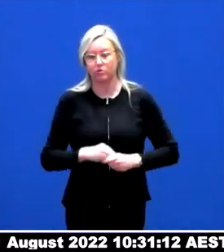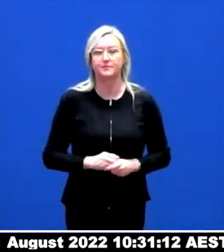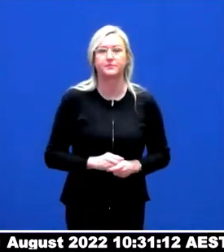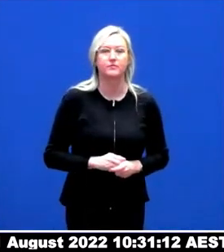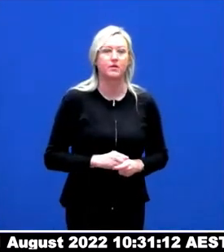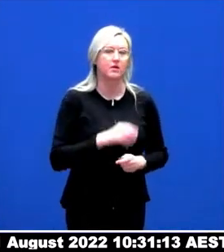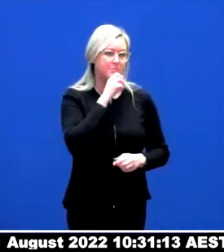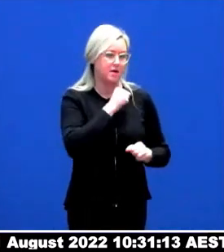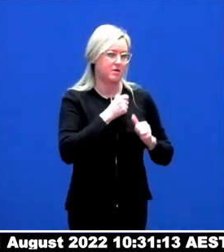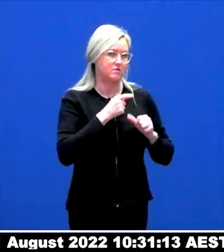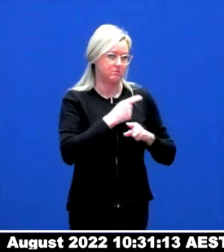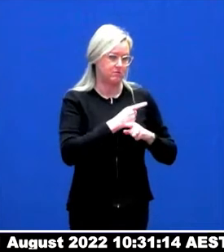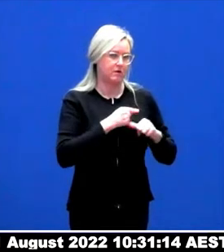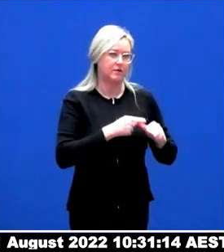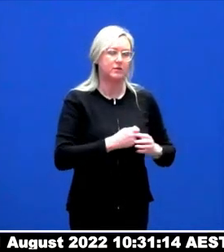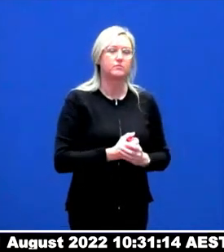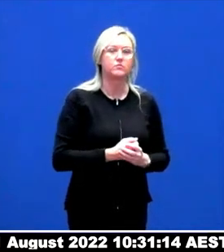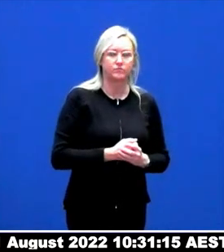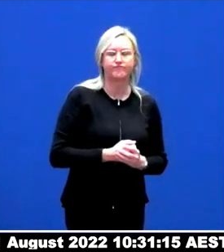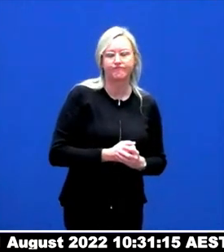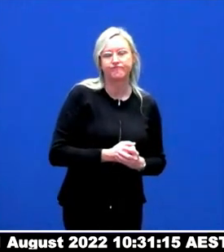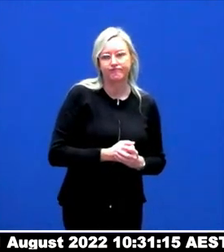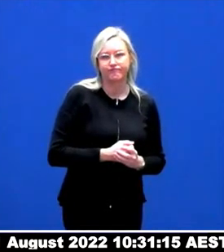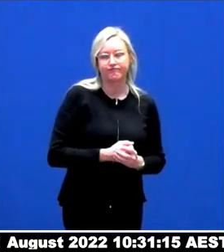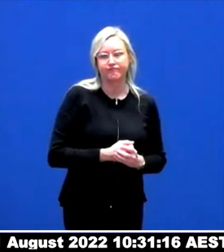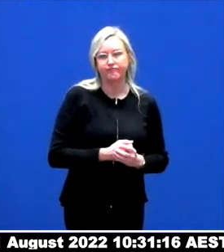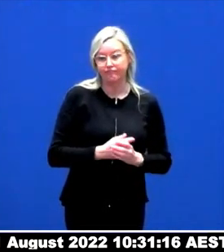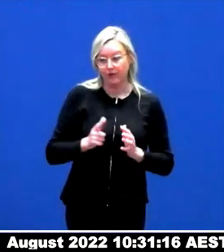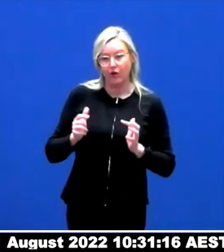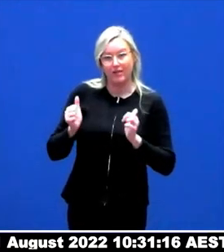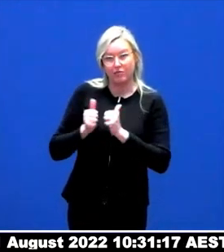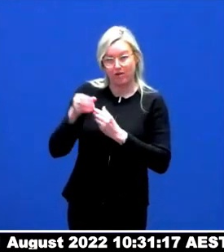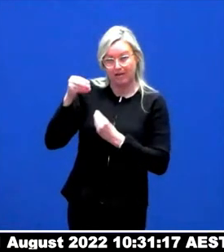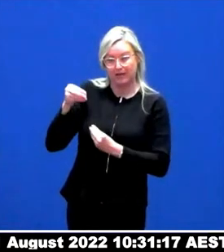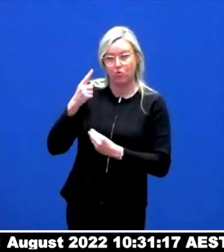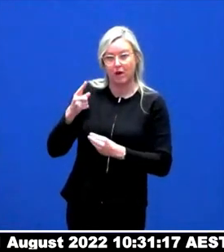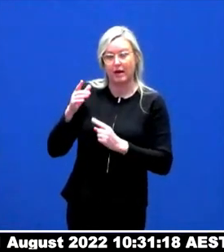that one of the elements of the Agreement is the Productivity Commission is conducting a